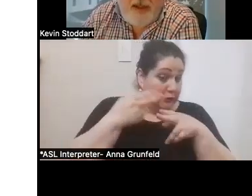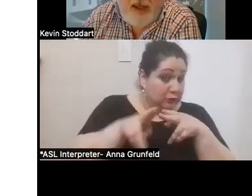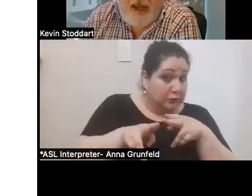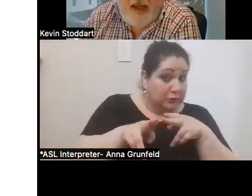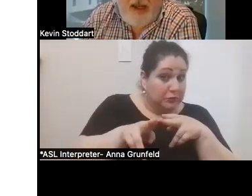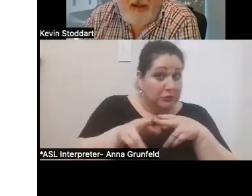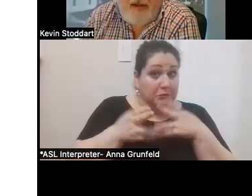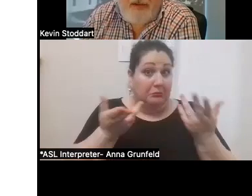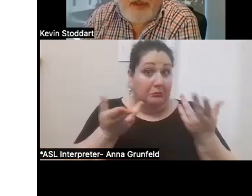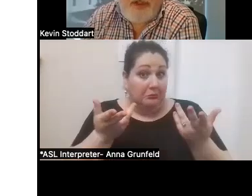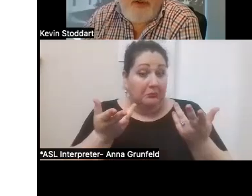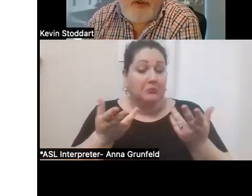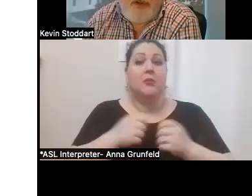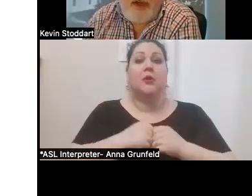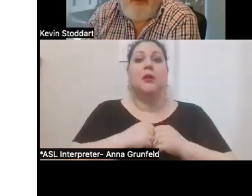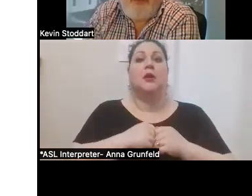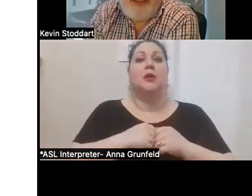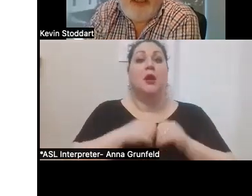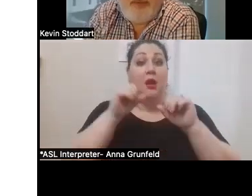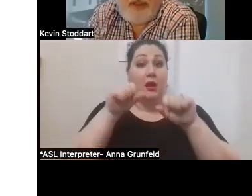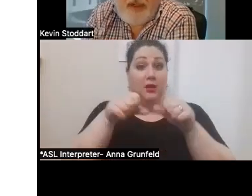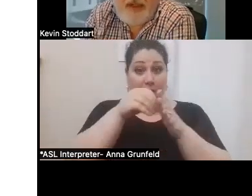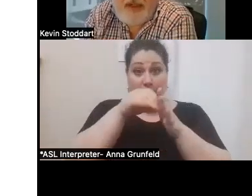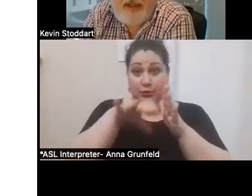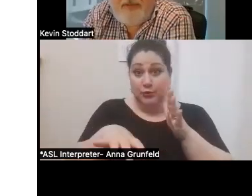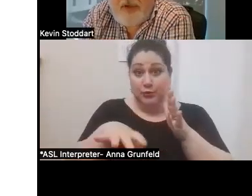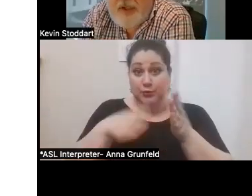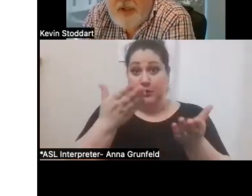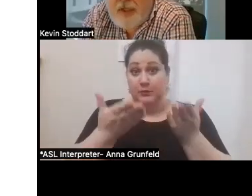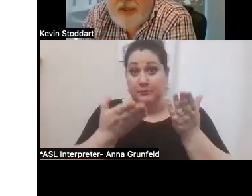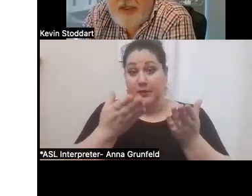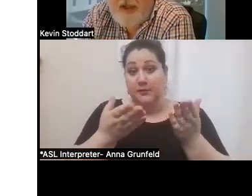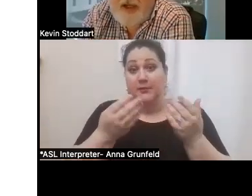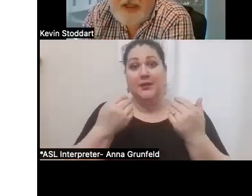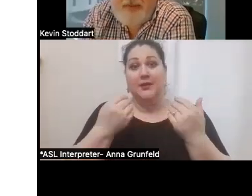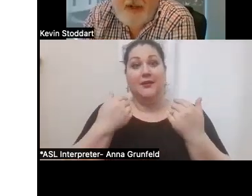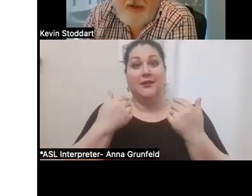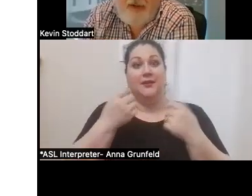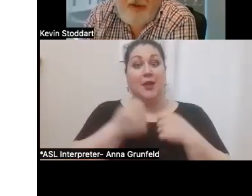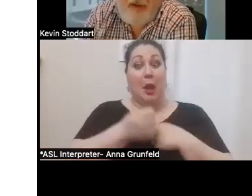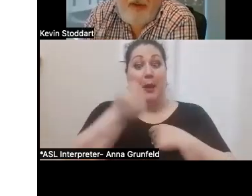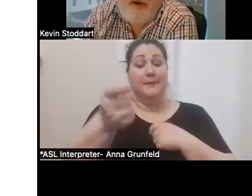Can the student have a placement in a different unit in a hospital that